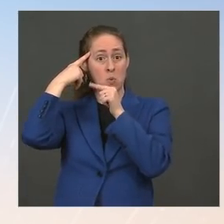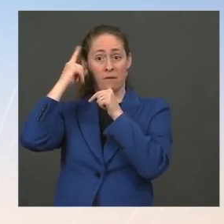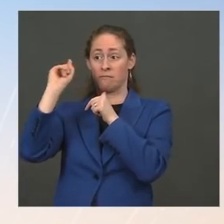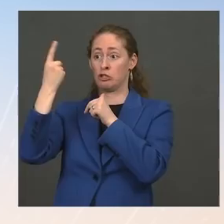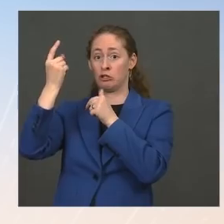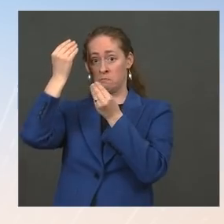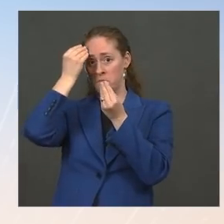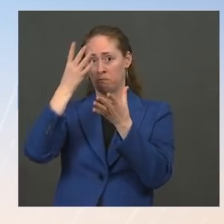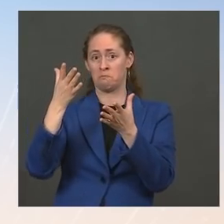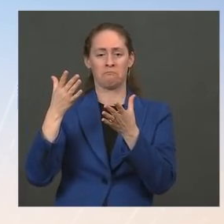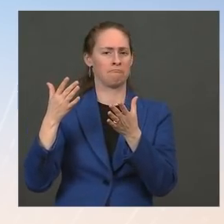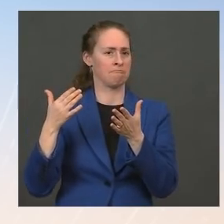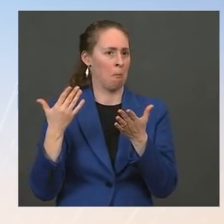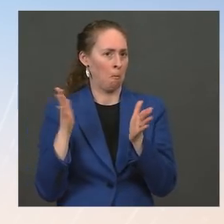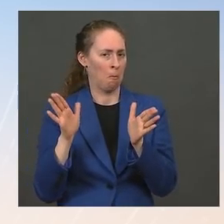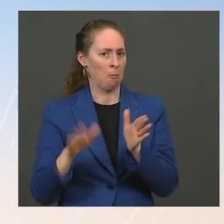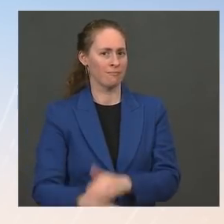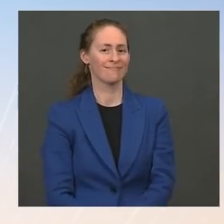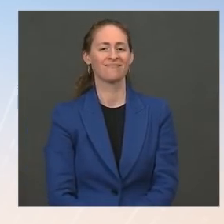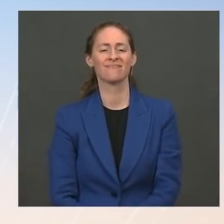learn from the Delta variant that he's applying here?